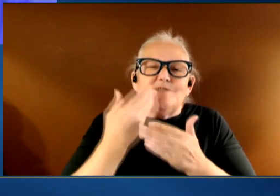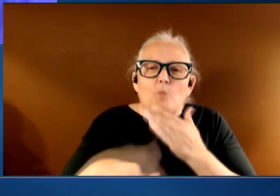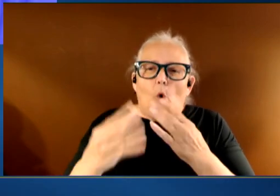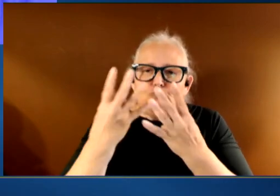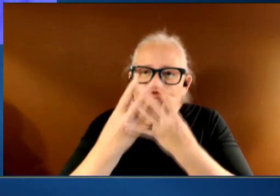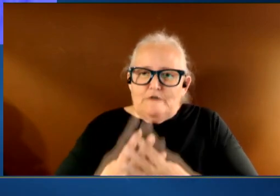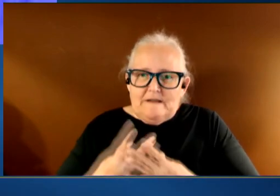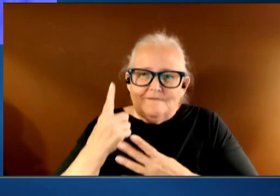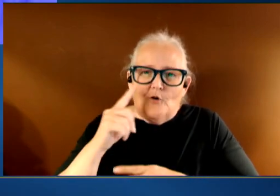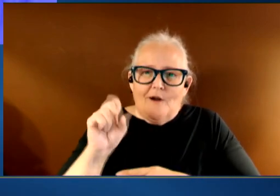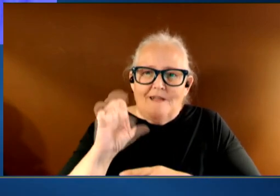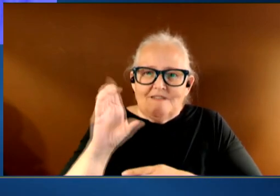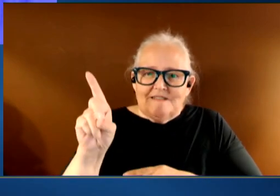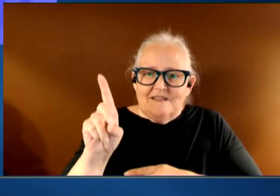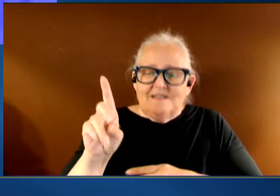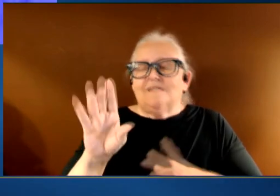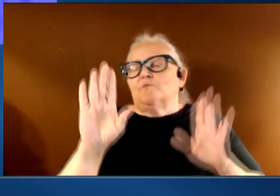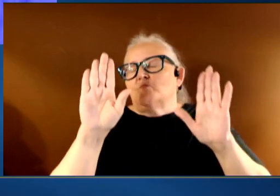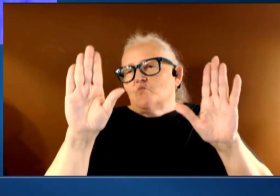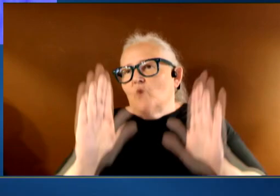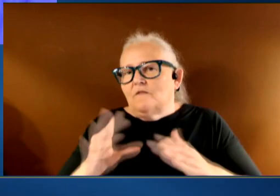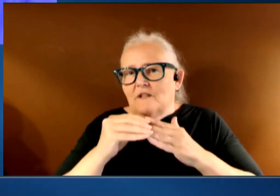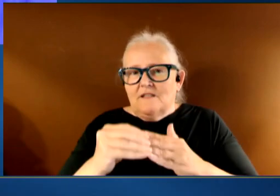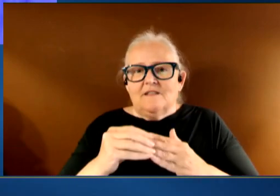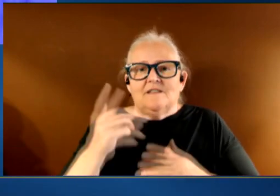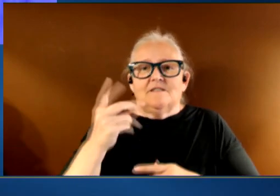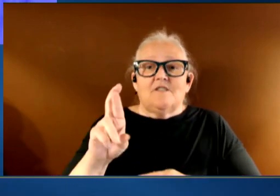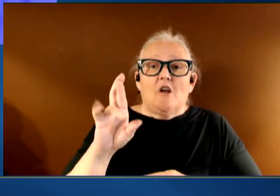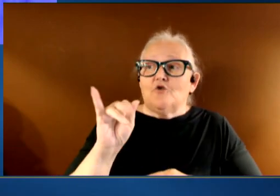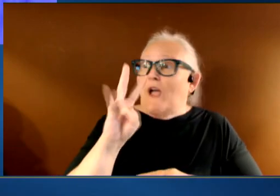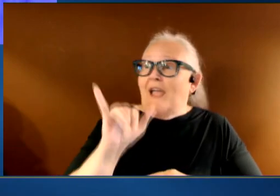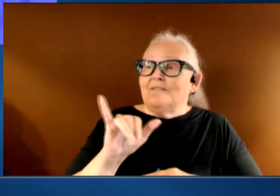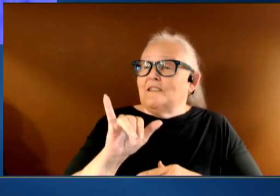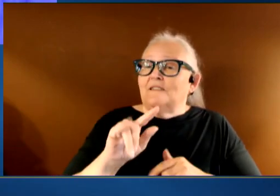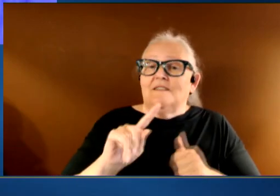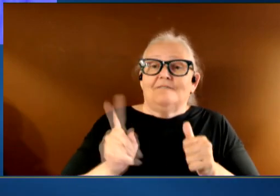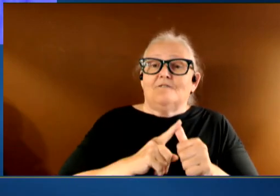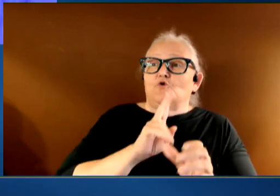a great leader in the space, Dr. Ivy began his federal career at the National Heart,